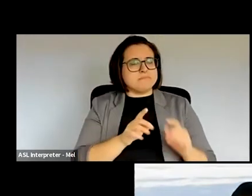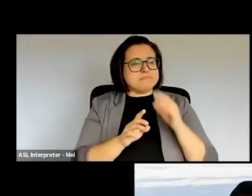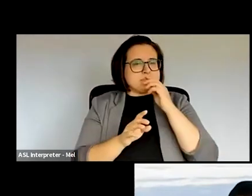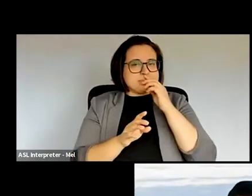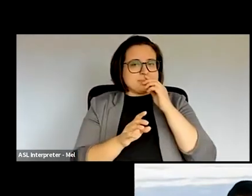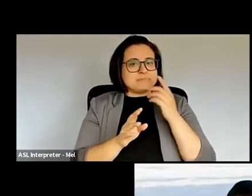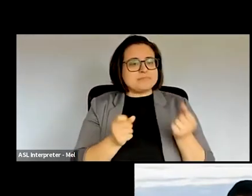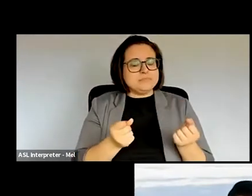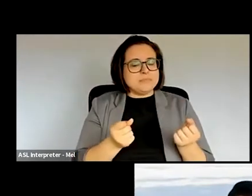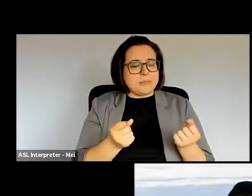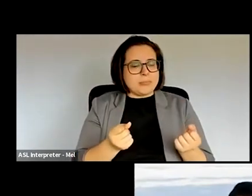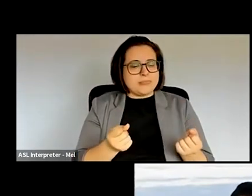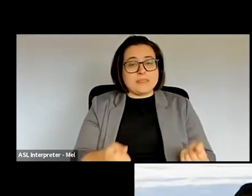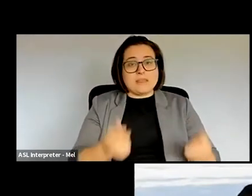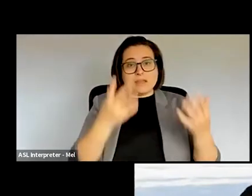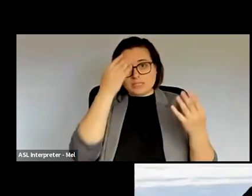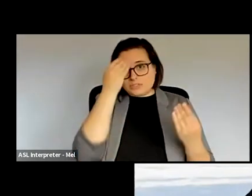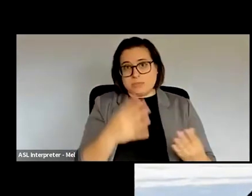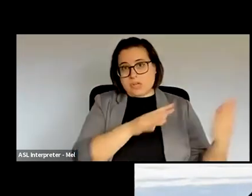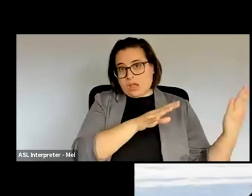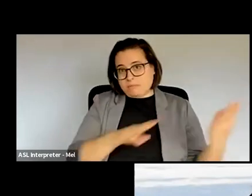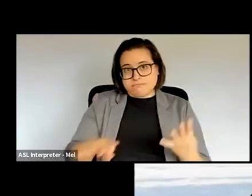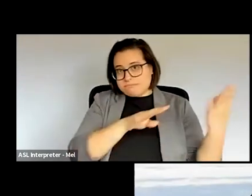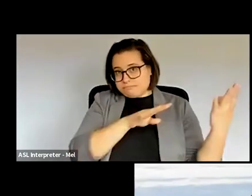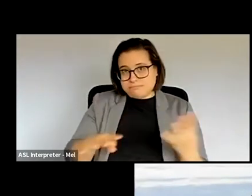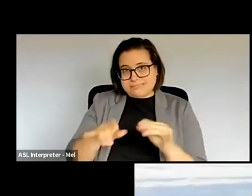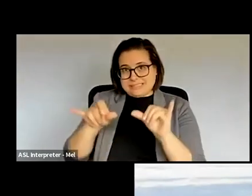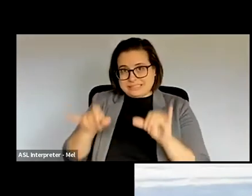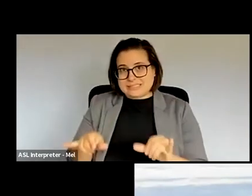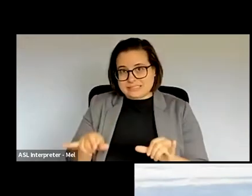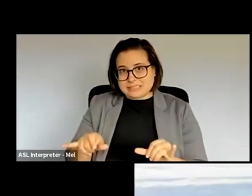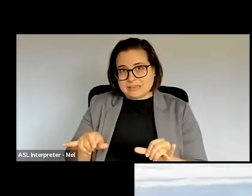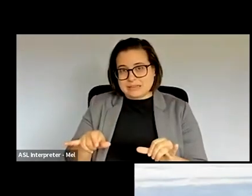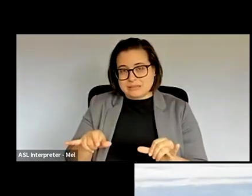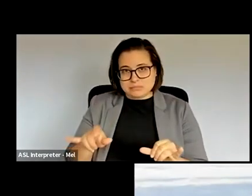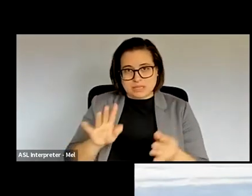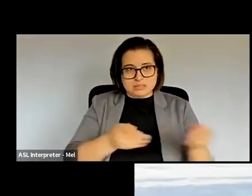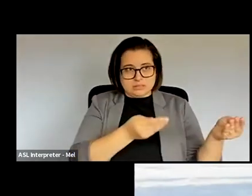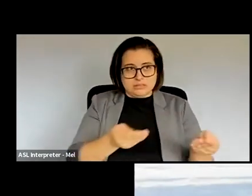amount of information that flows into the system, which feeds the search engine and also feeds a